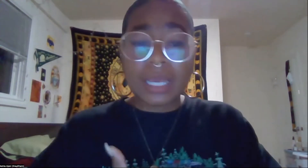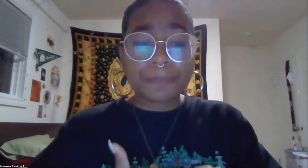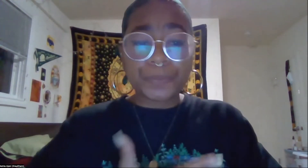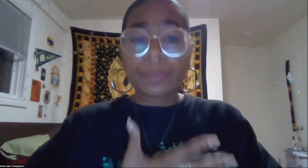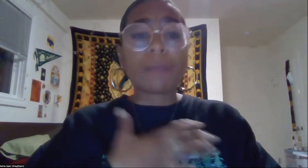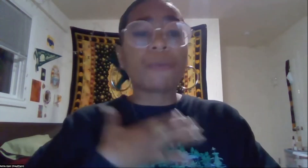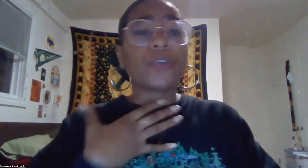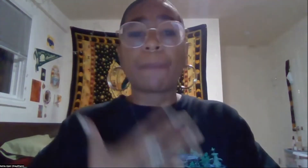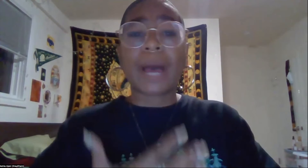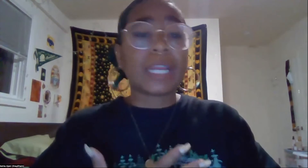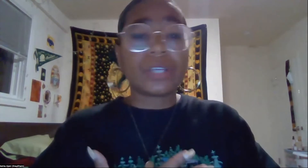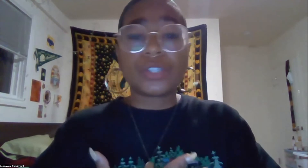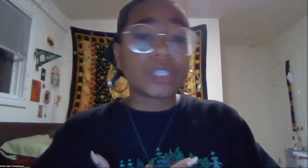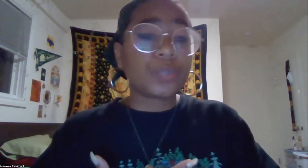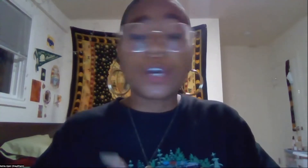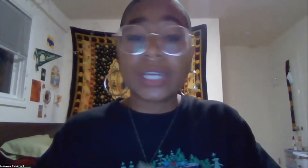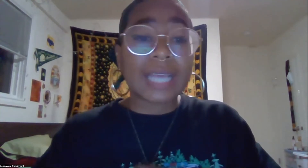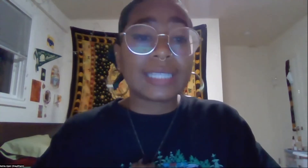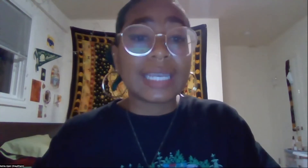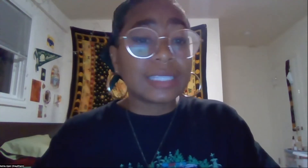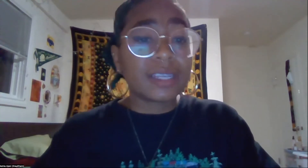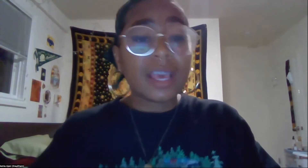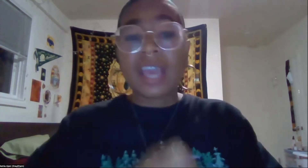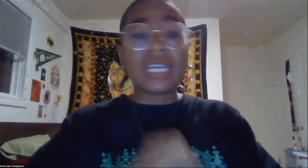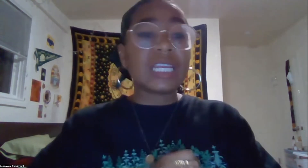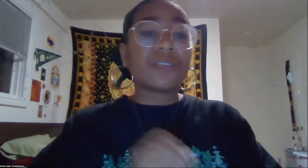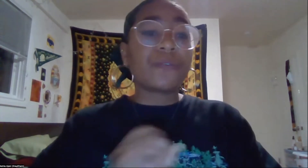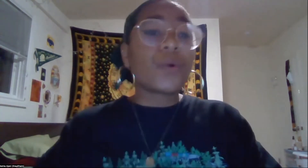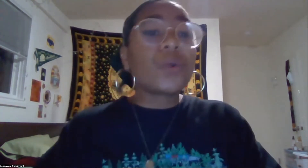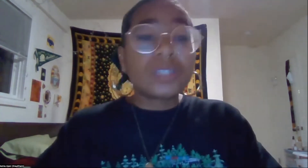Before the binaries told us we couldn’t exist In kneading the folds